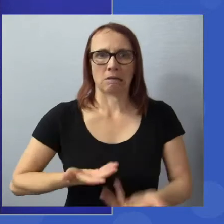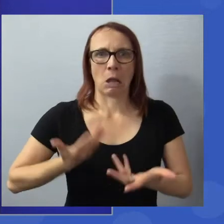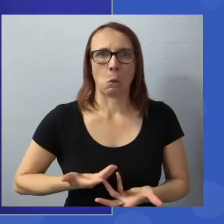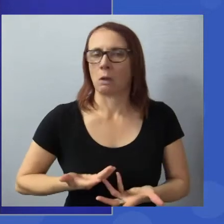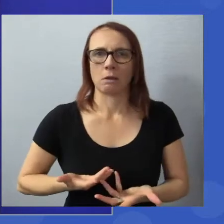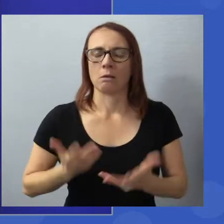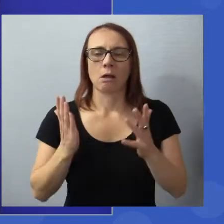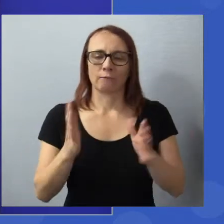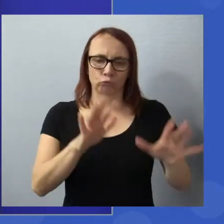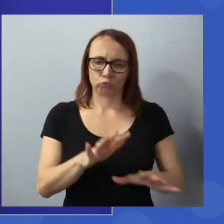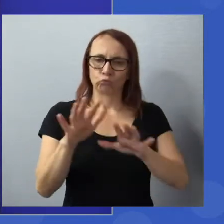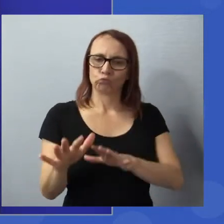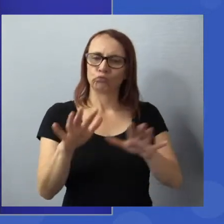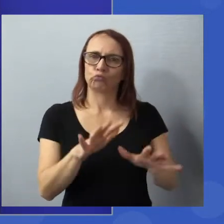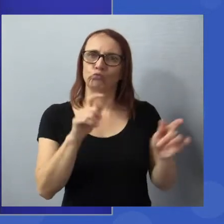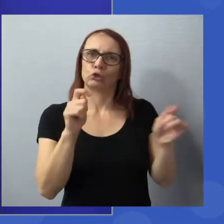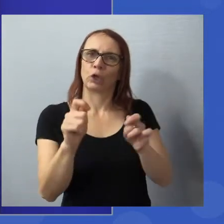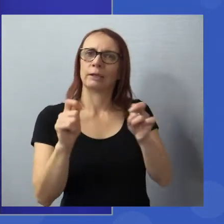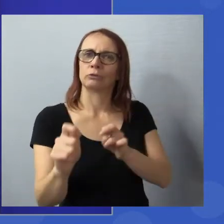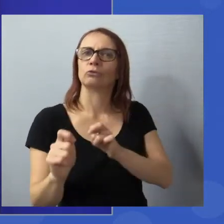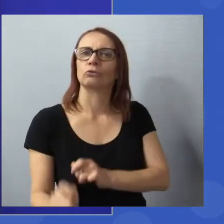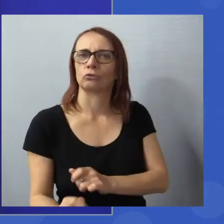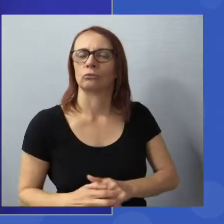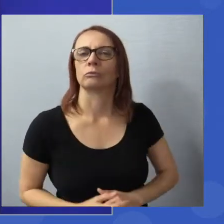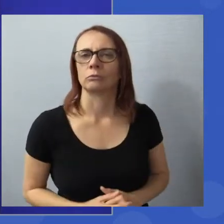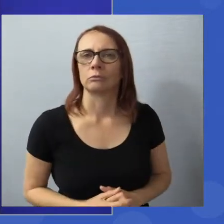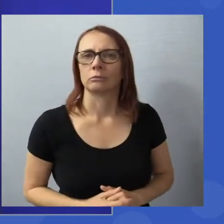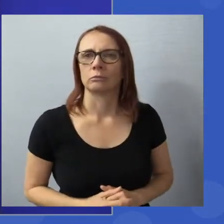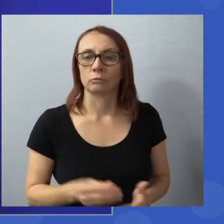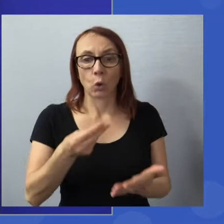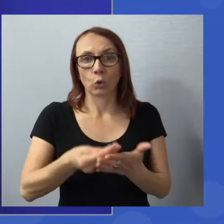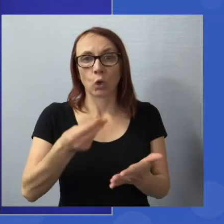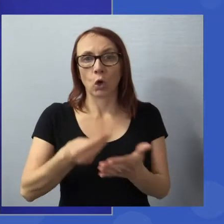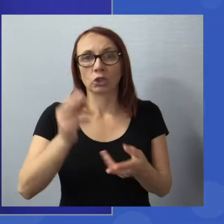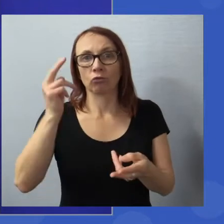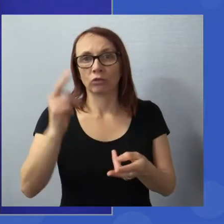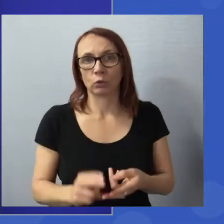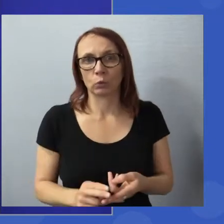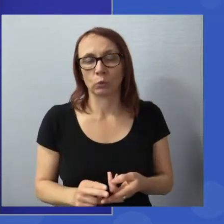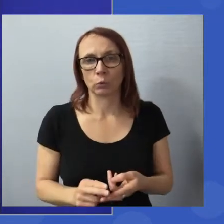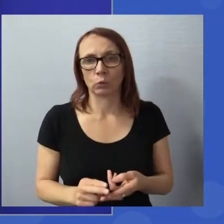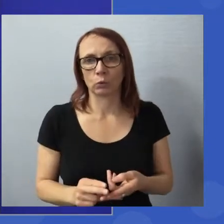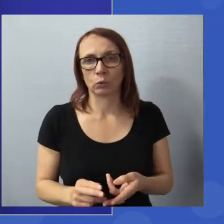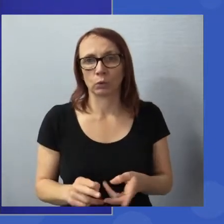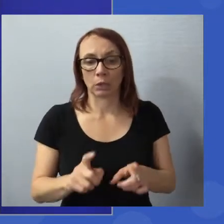to change to make a difference costs are reduced and sustainability has increased